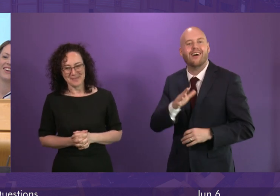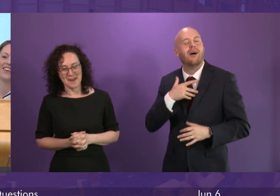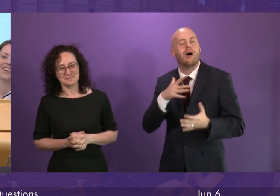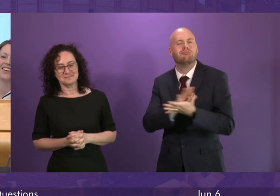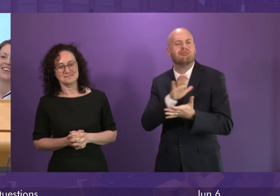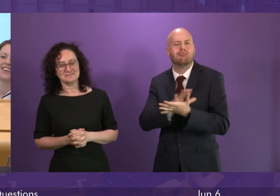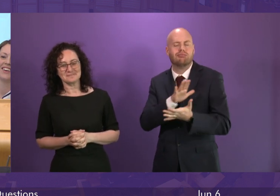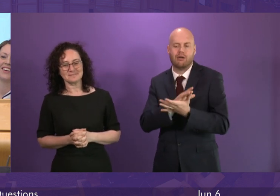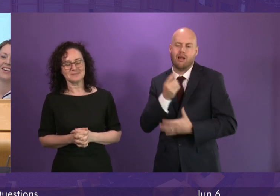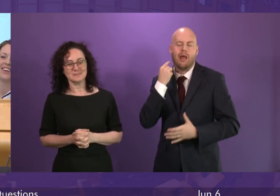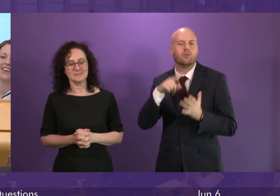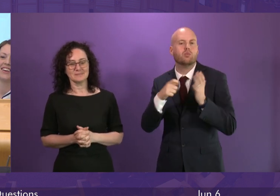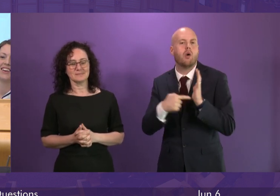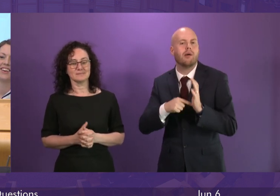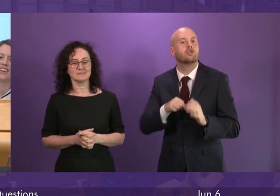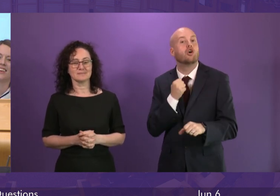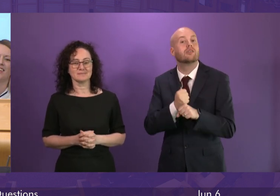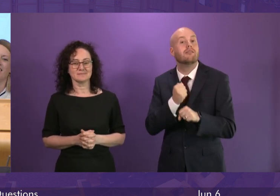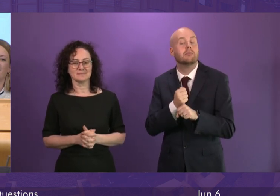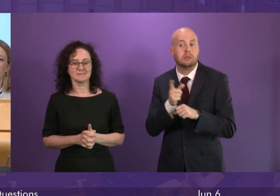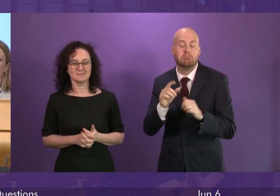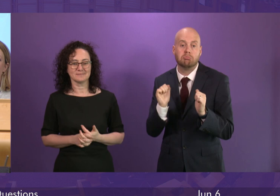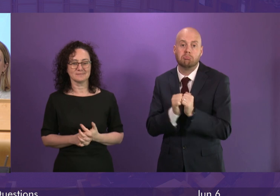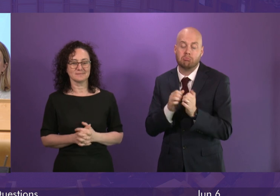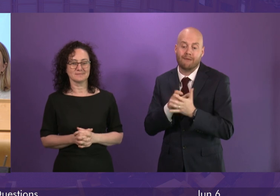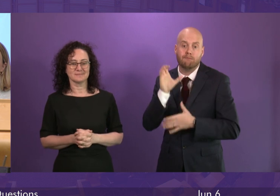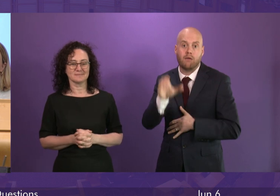the Scottish Government allocated funding that allowed all members of the squad to train